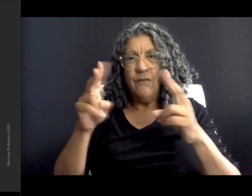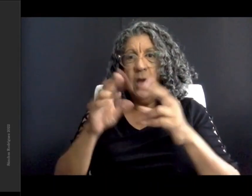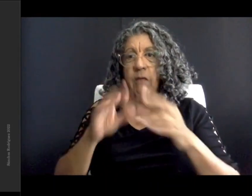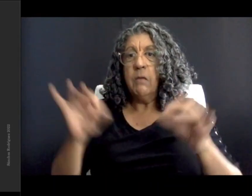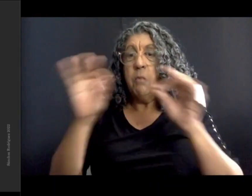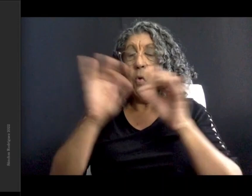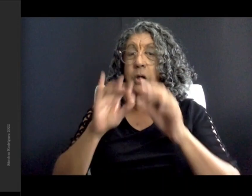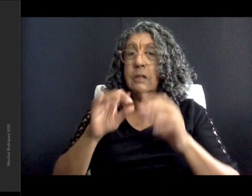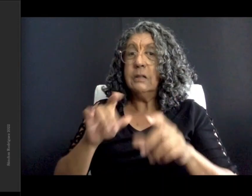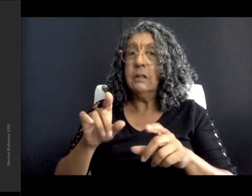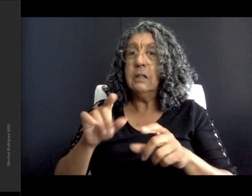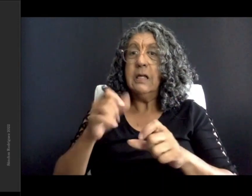That's really important